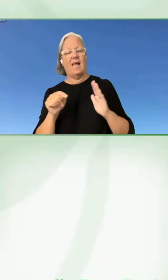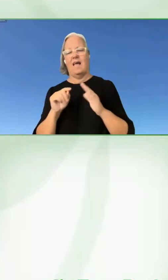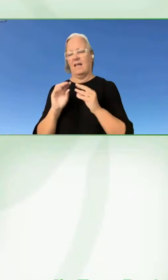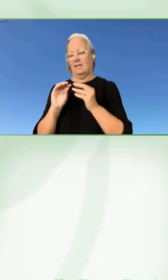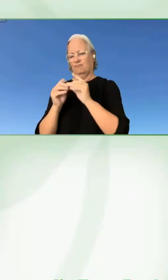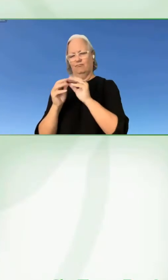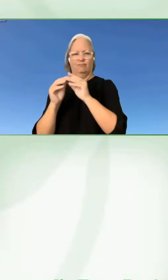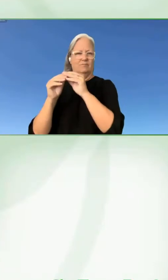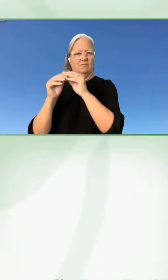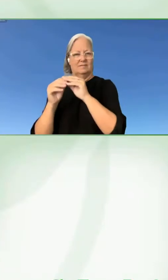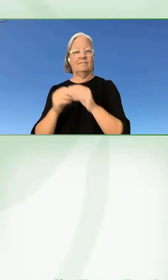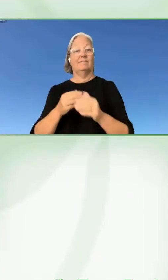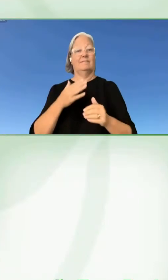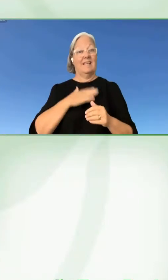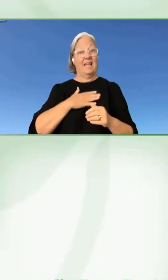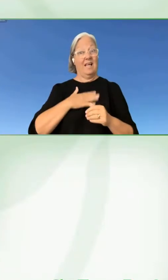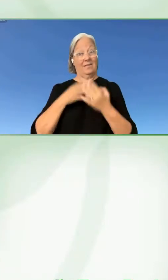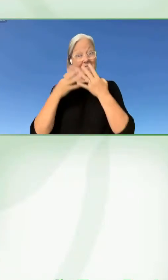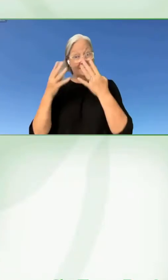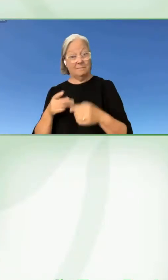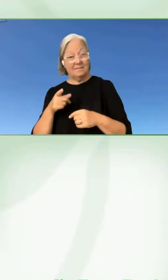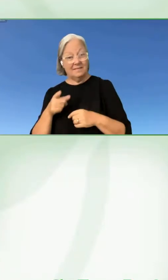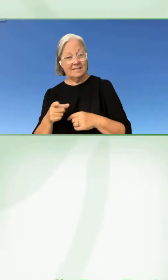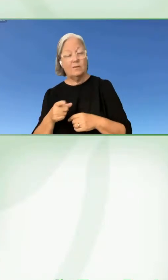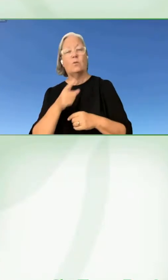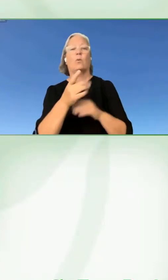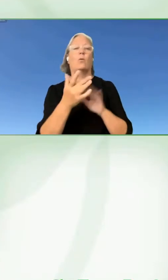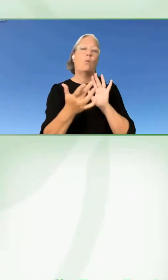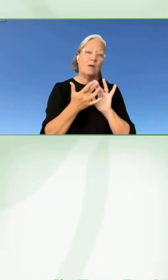What I would advise – we have our system in place, contact us and we would be very